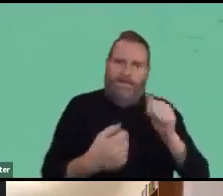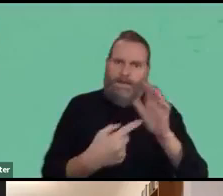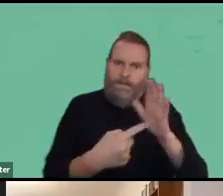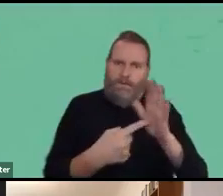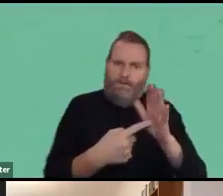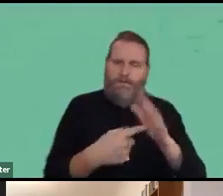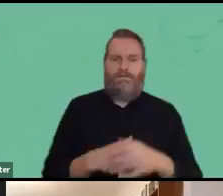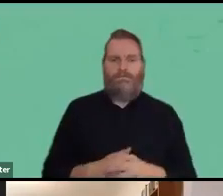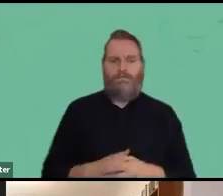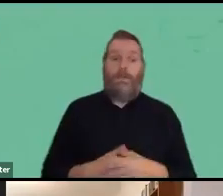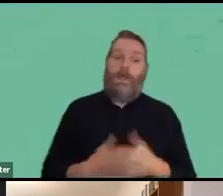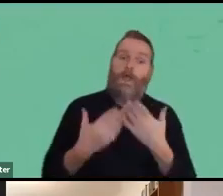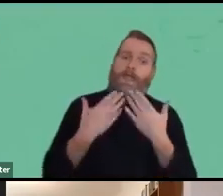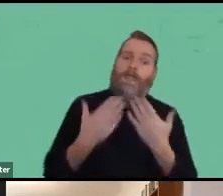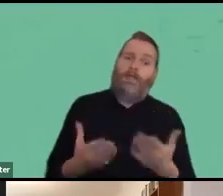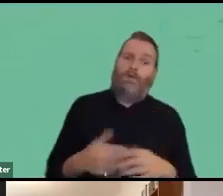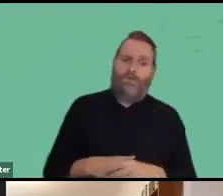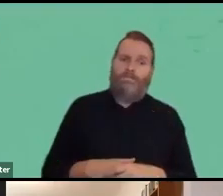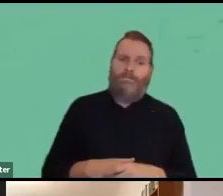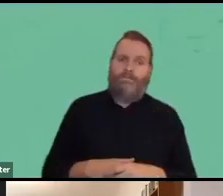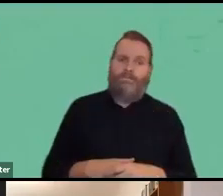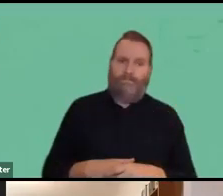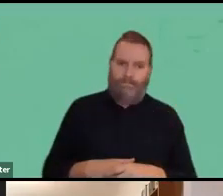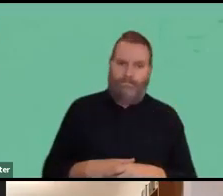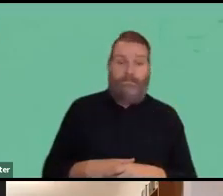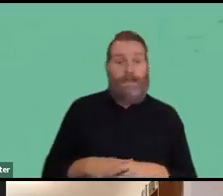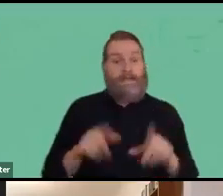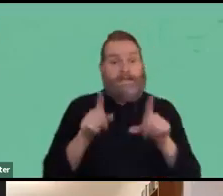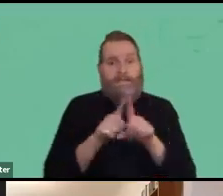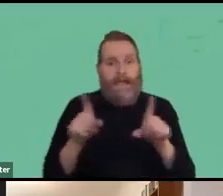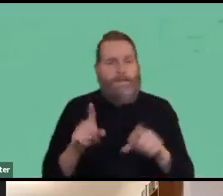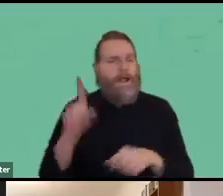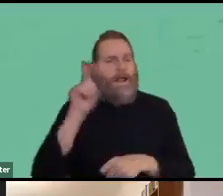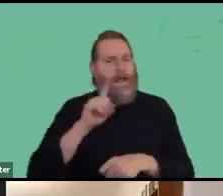of builds on the point that Margaret makes can we highlight to the public the appalling way